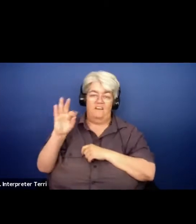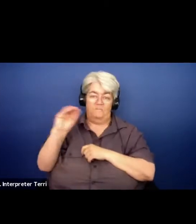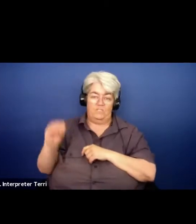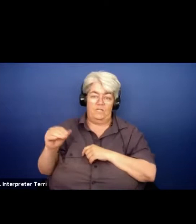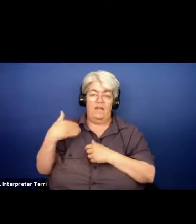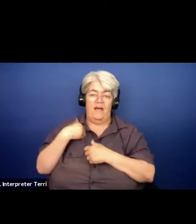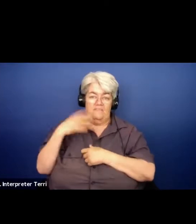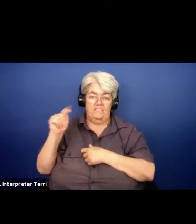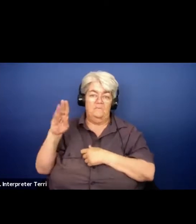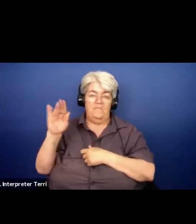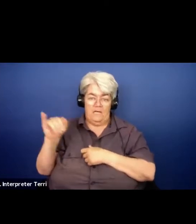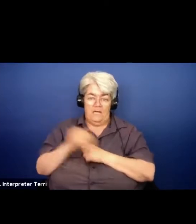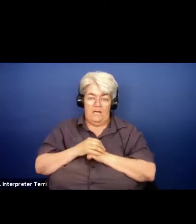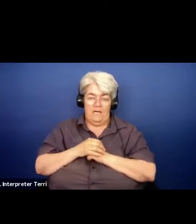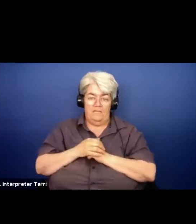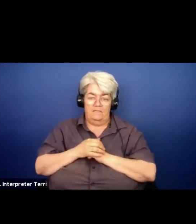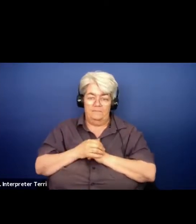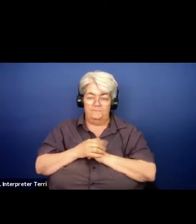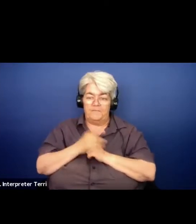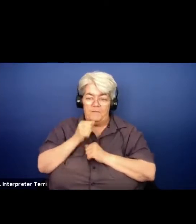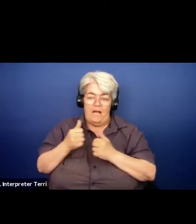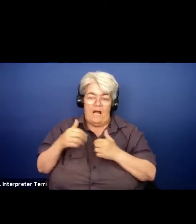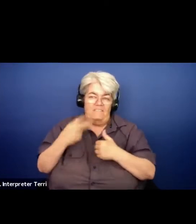rate of 95% positive. I haven't seen any